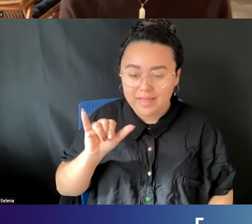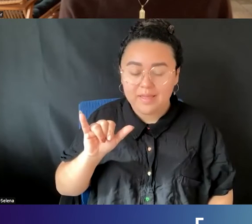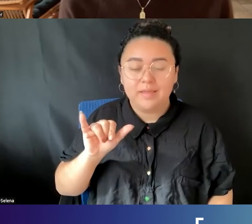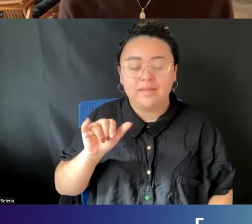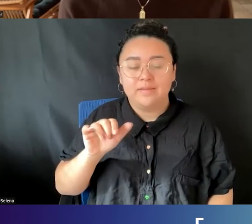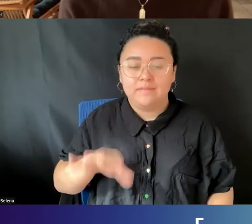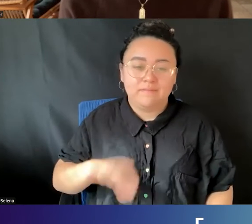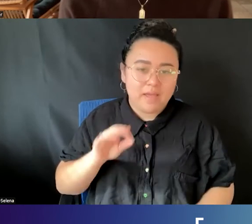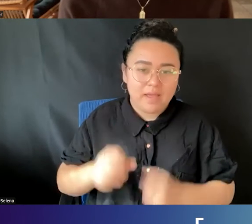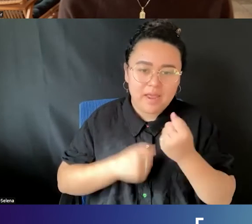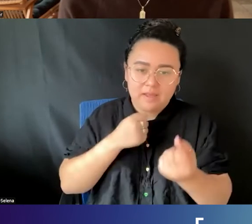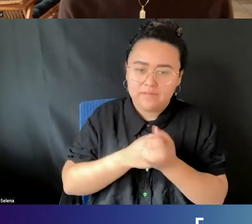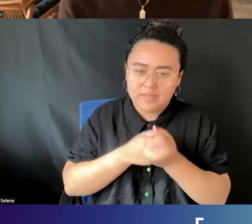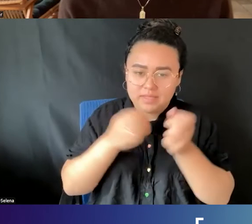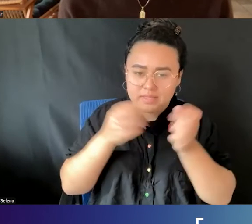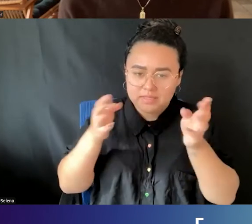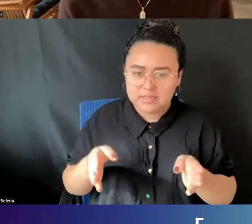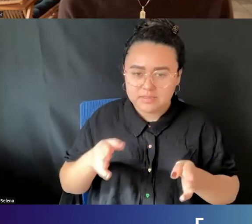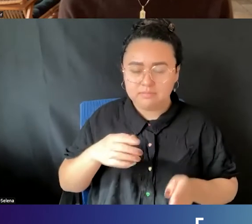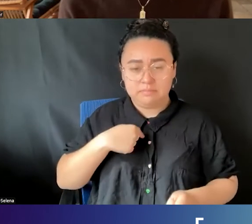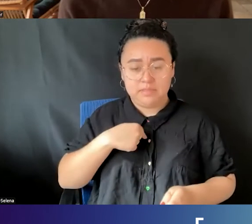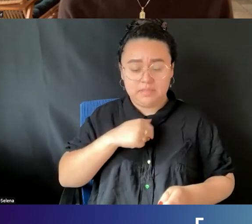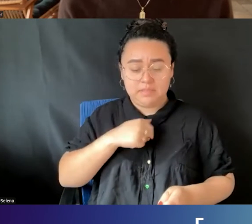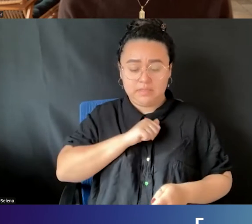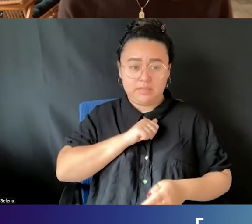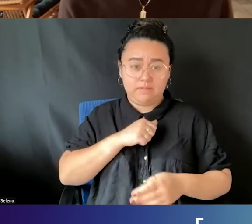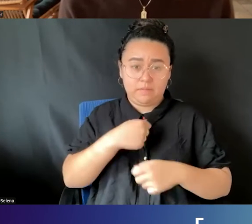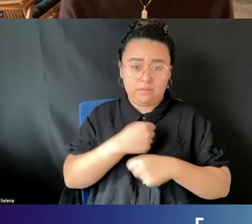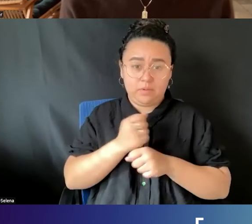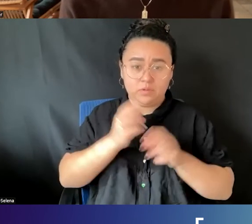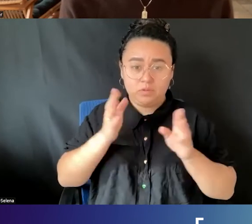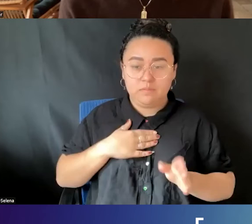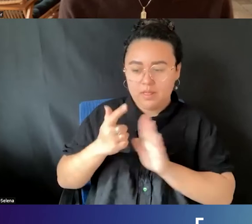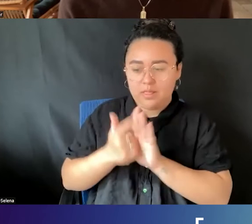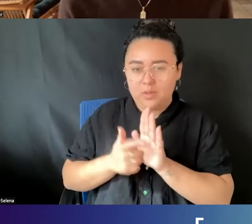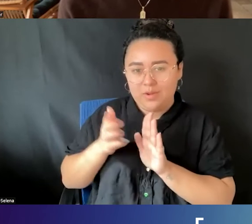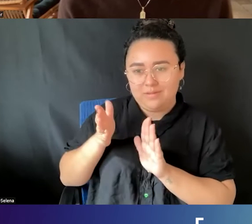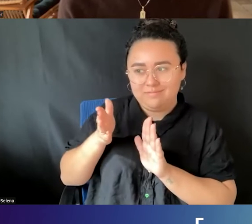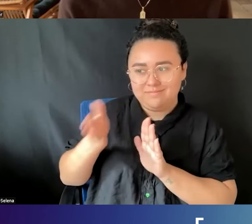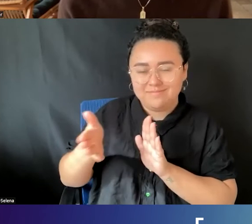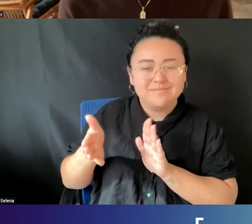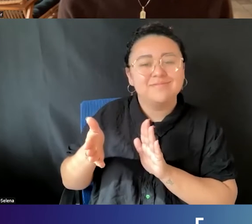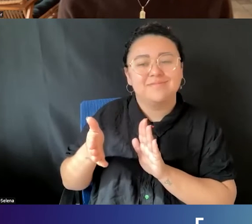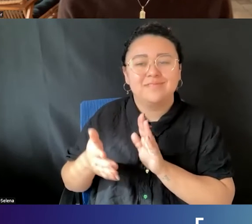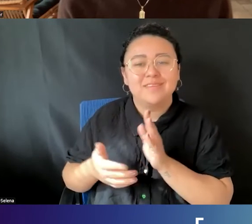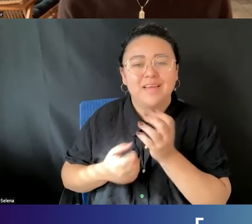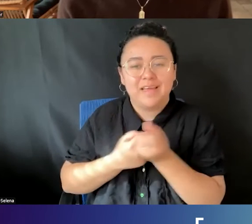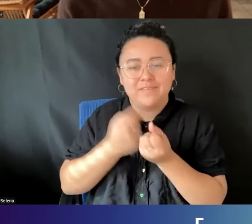You know, so for me as a producer, my lawyer is a huge advocate. I mean that literally, but also really so that